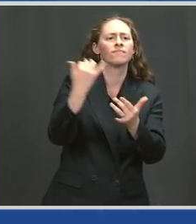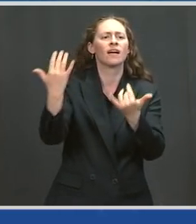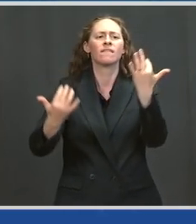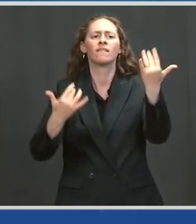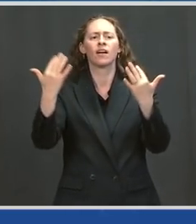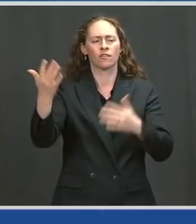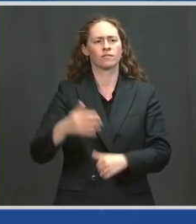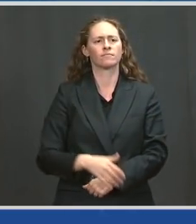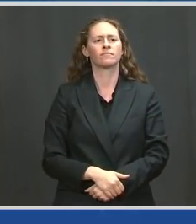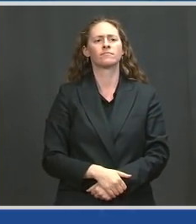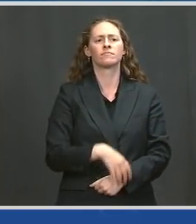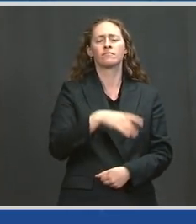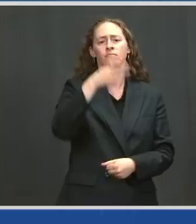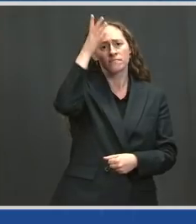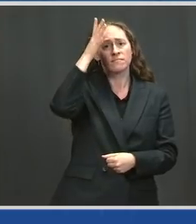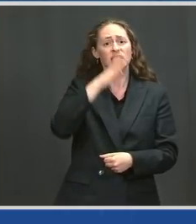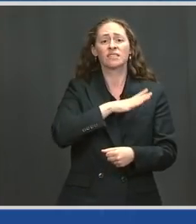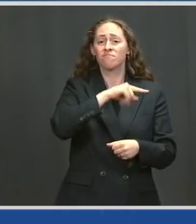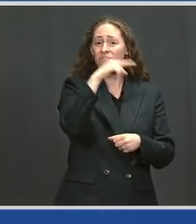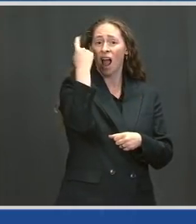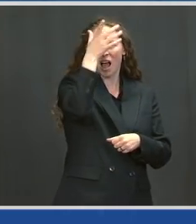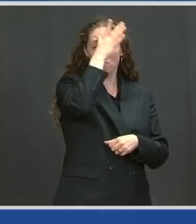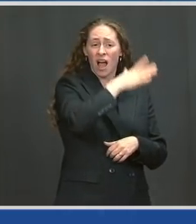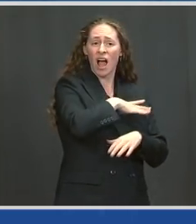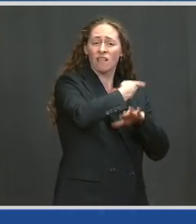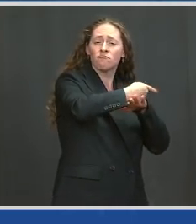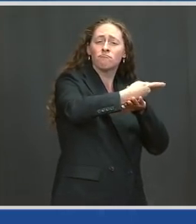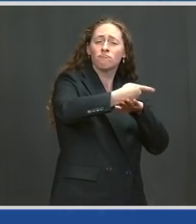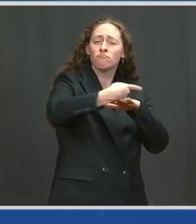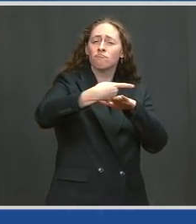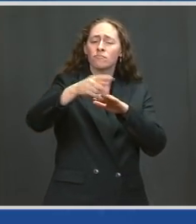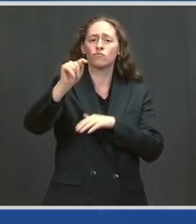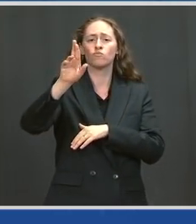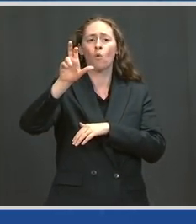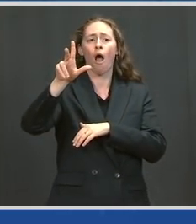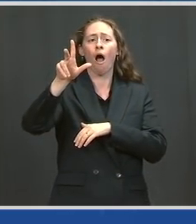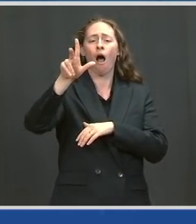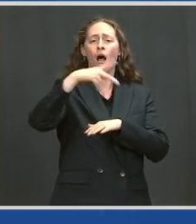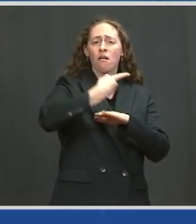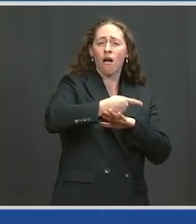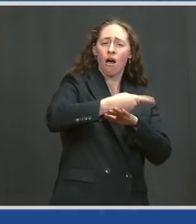with his head banging along the pavement as they drove off. A murdered Black family draped